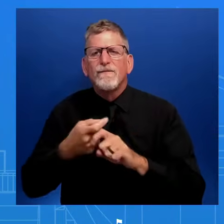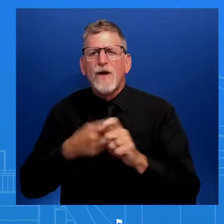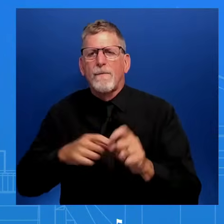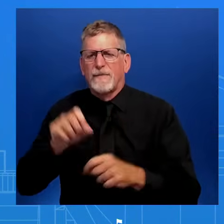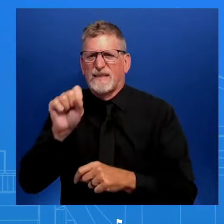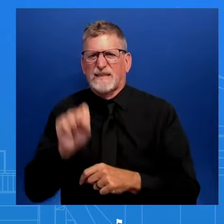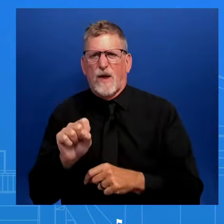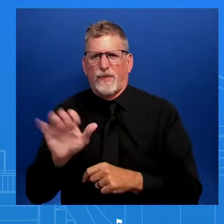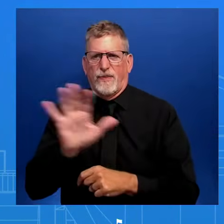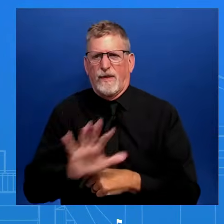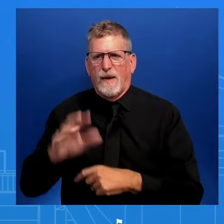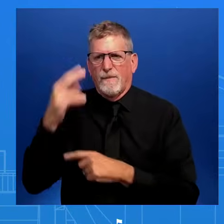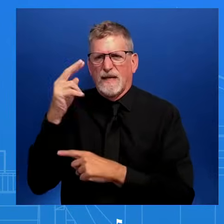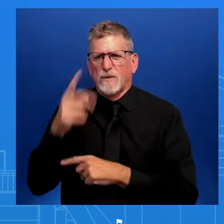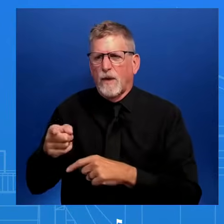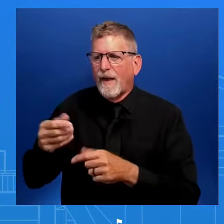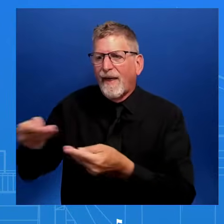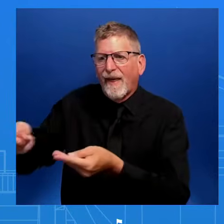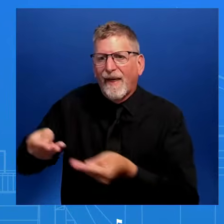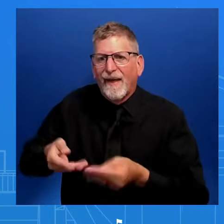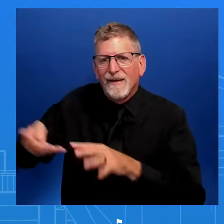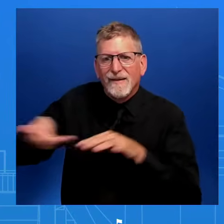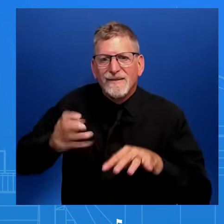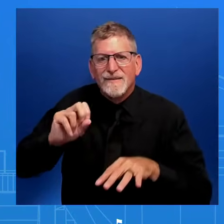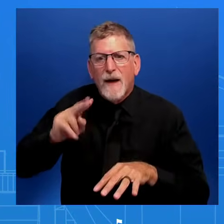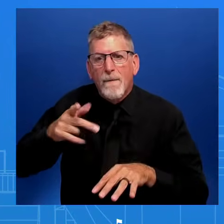to vote against Russia in their U.N. resolution.